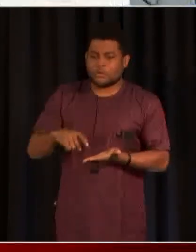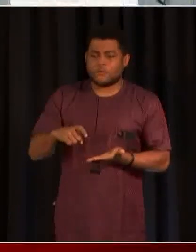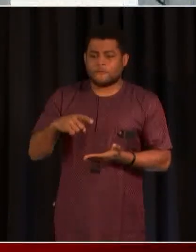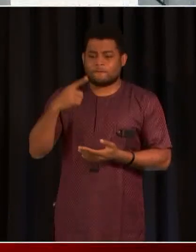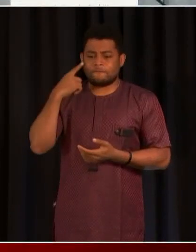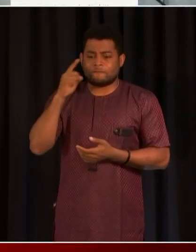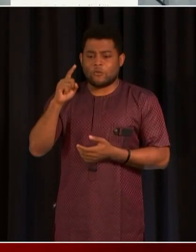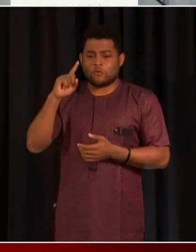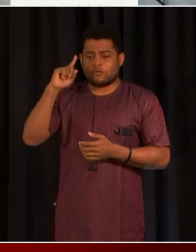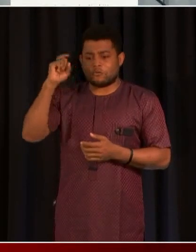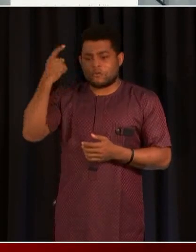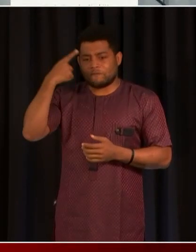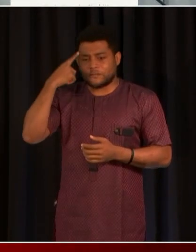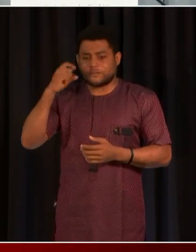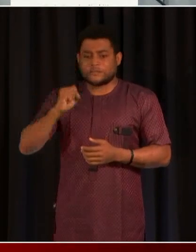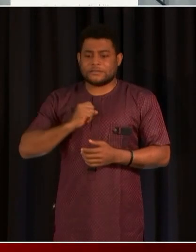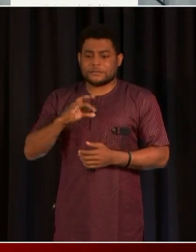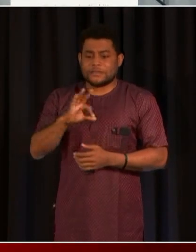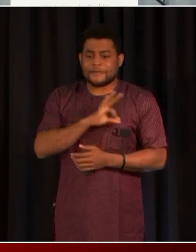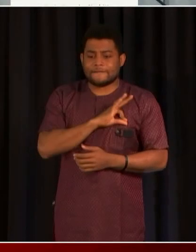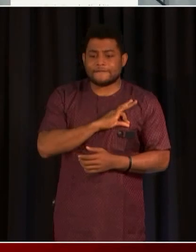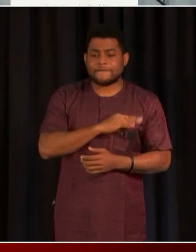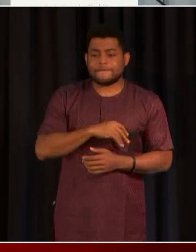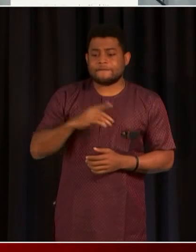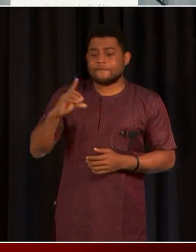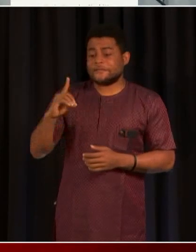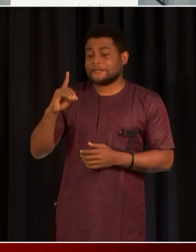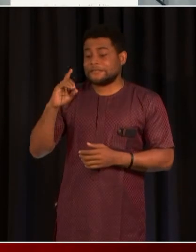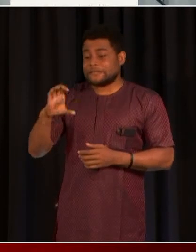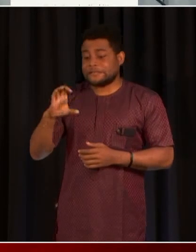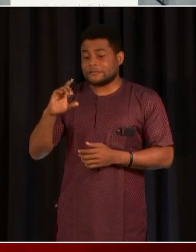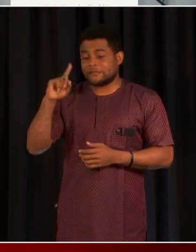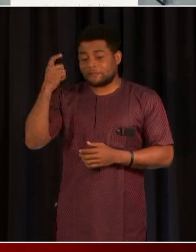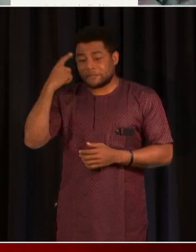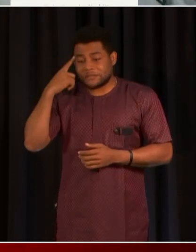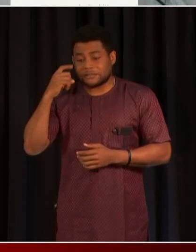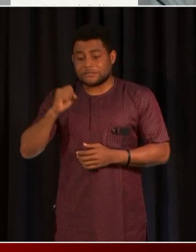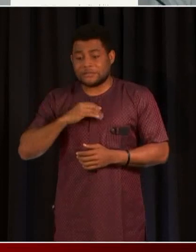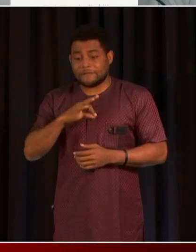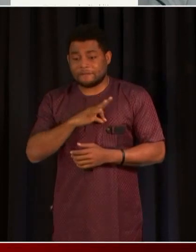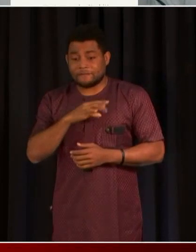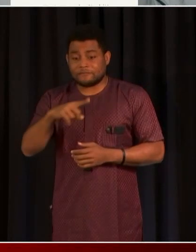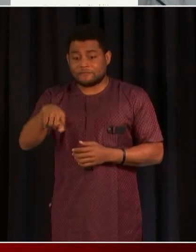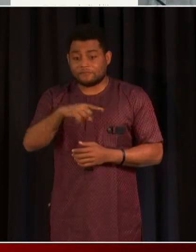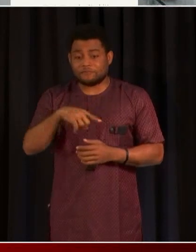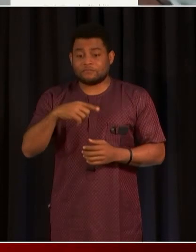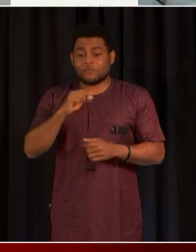Of the District of Columbia to be vaccinated. Today we are announcing the vaccination